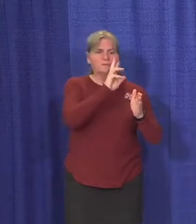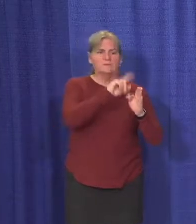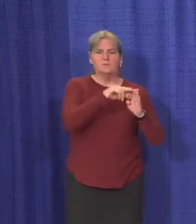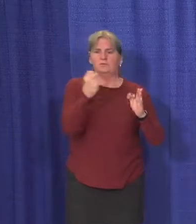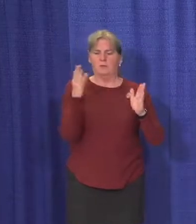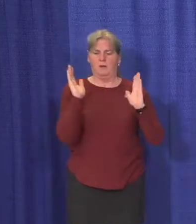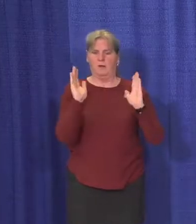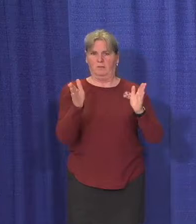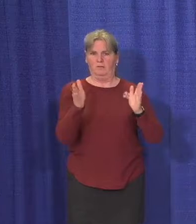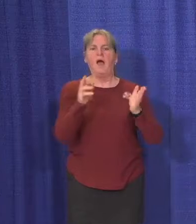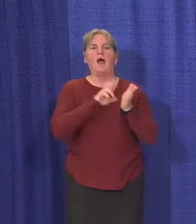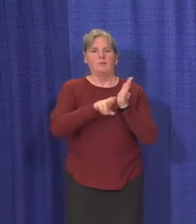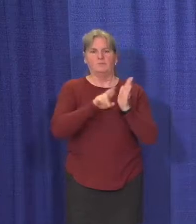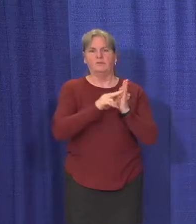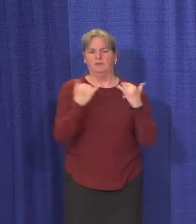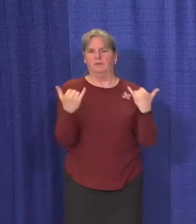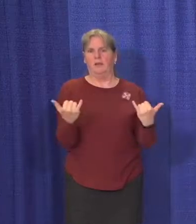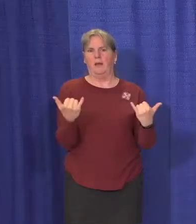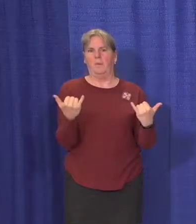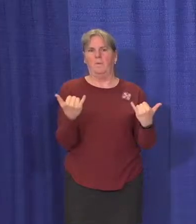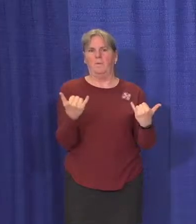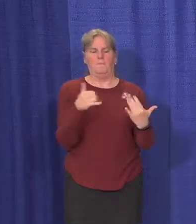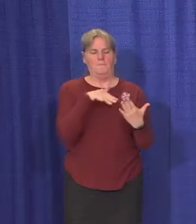up to 12 years.